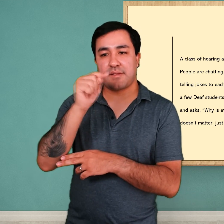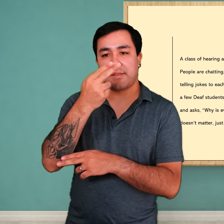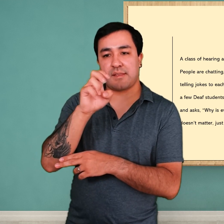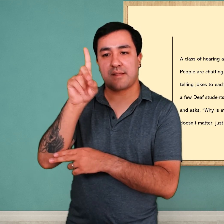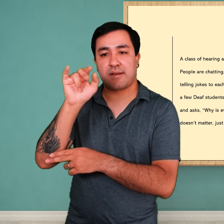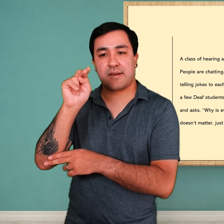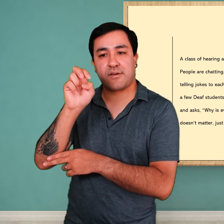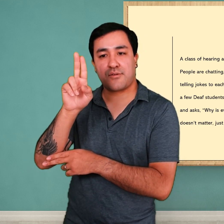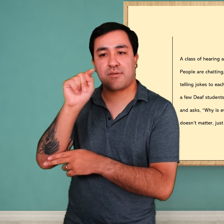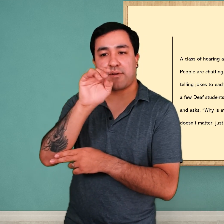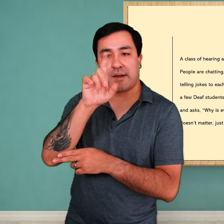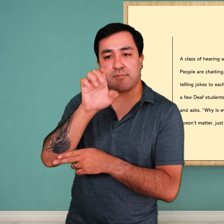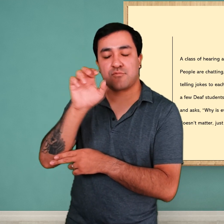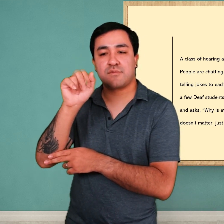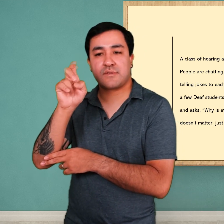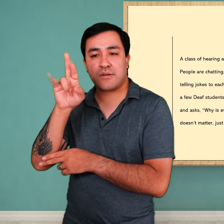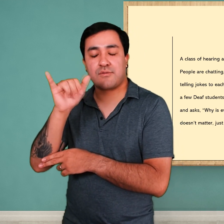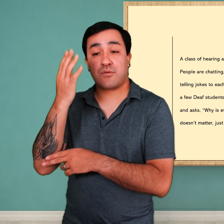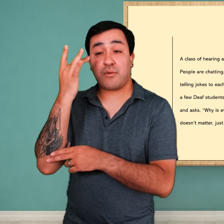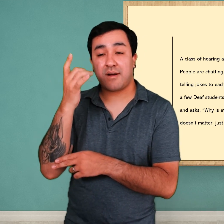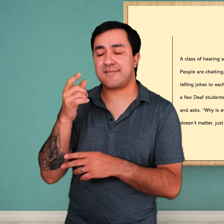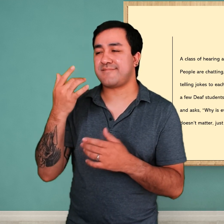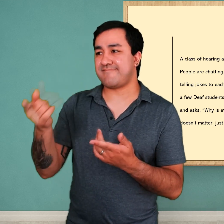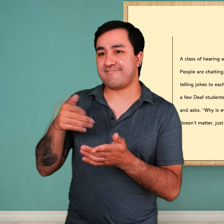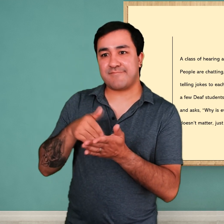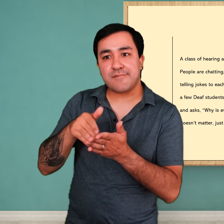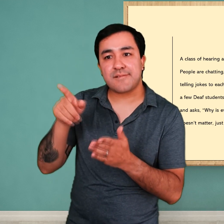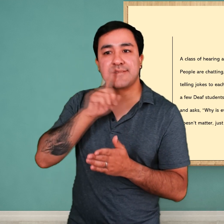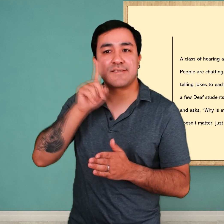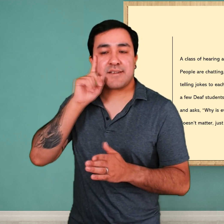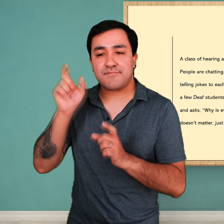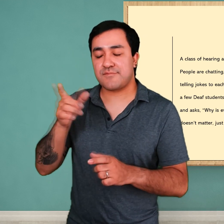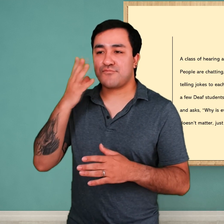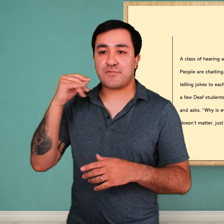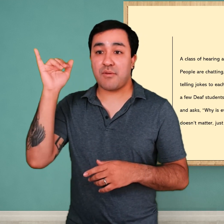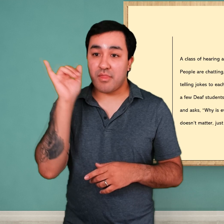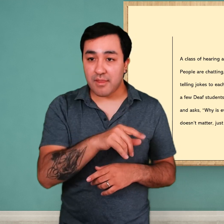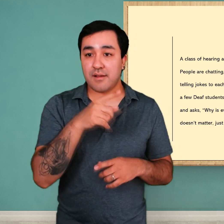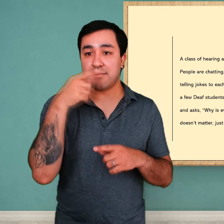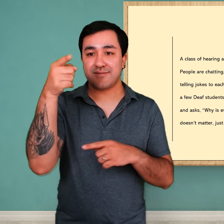This shared experience is often referred to as the Dinner Table Scenario because of how often